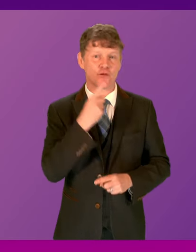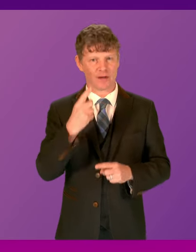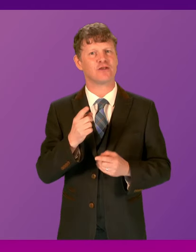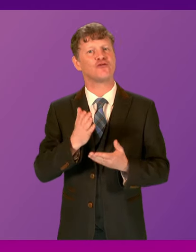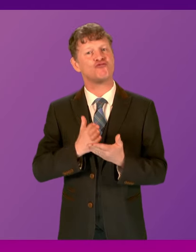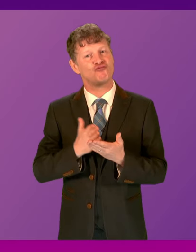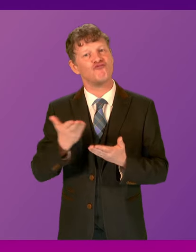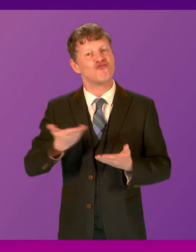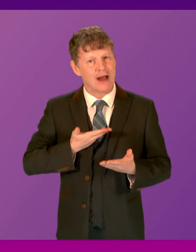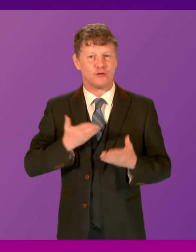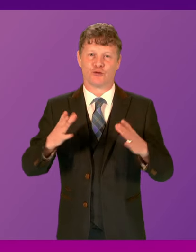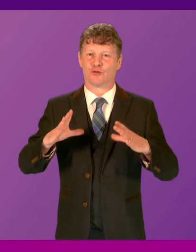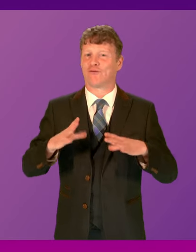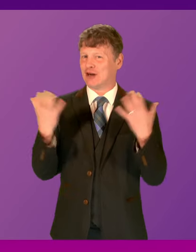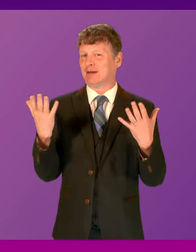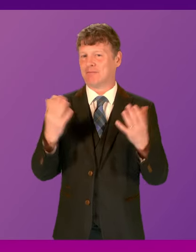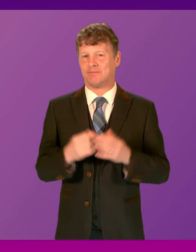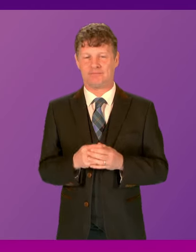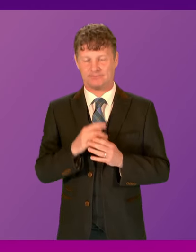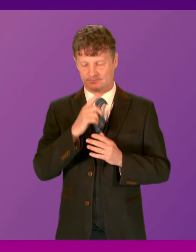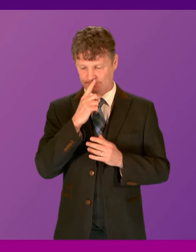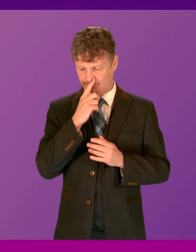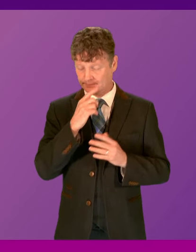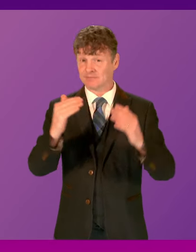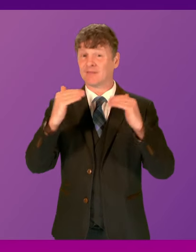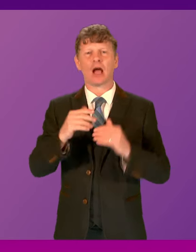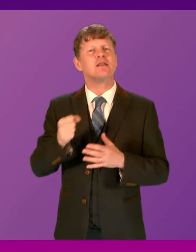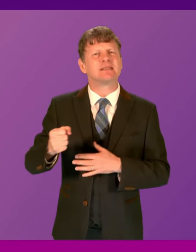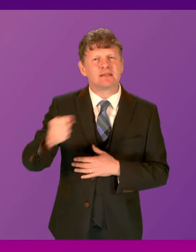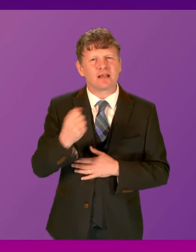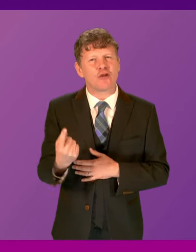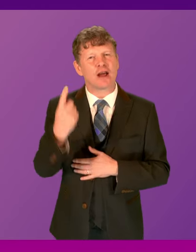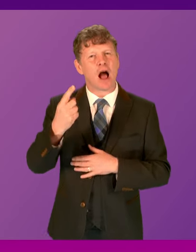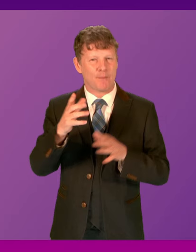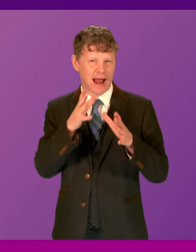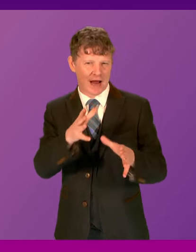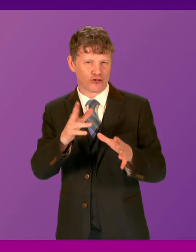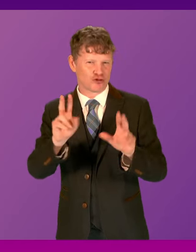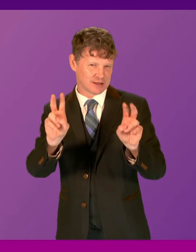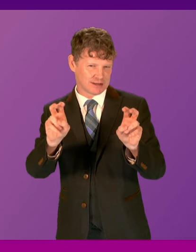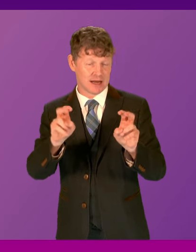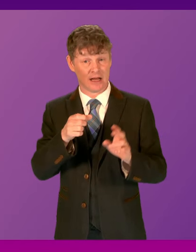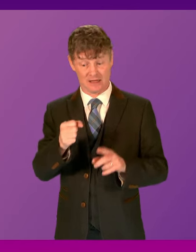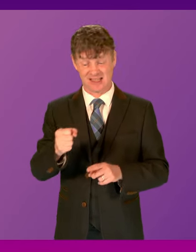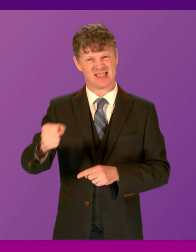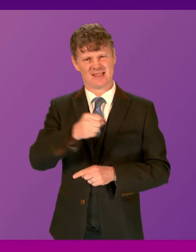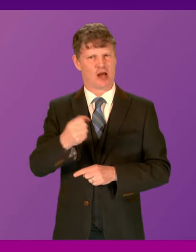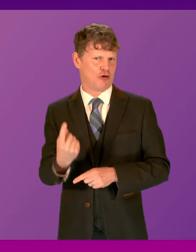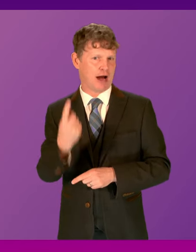When it comes to stirring up hatred, stirring-up offences are so pervasive,